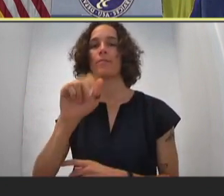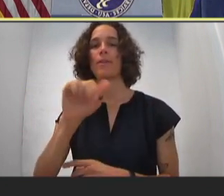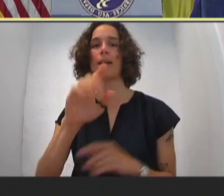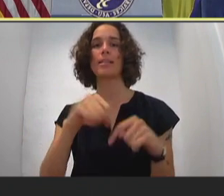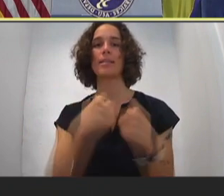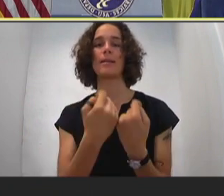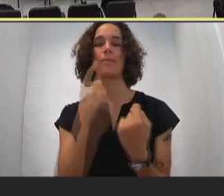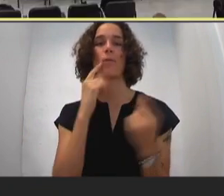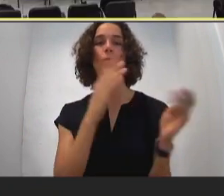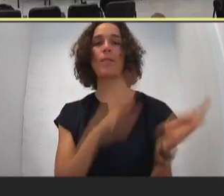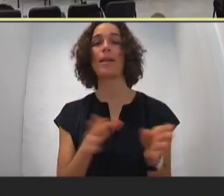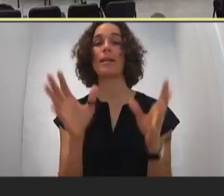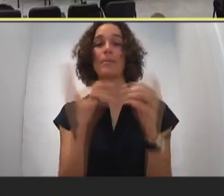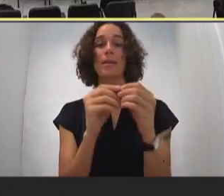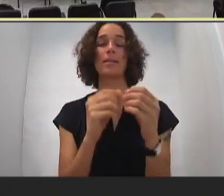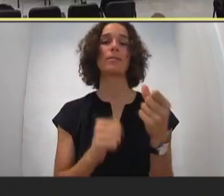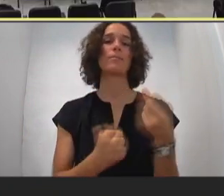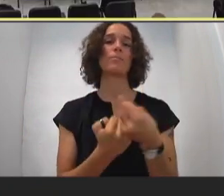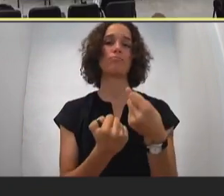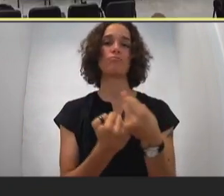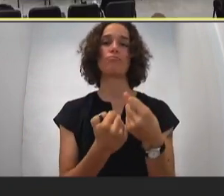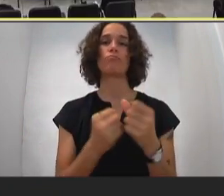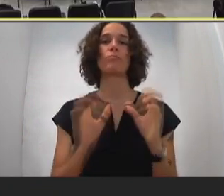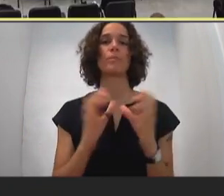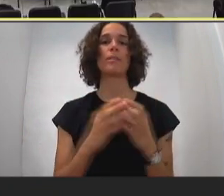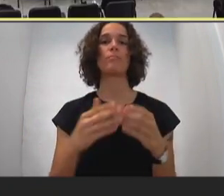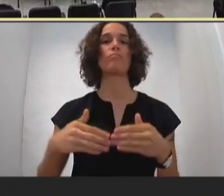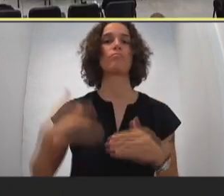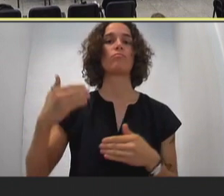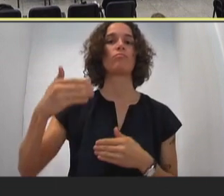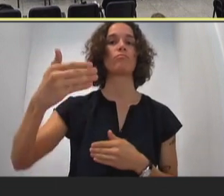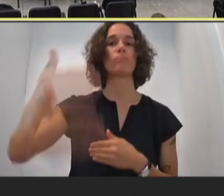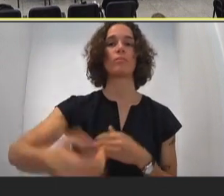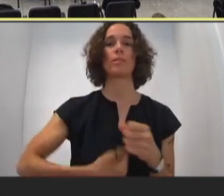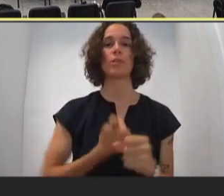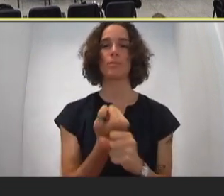supporting the committee throughout the year. I also want to thank the NVAC members and